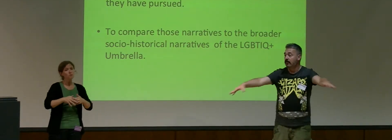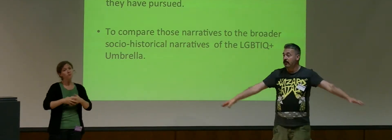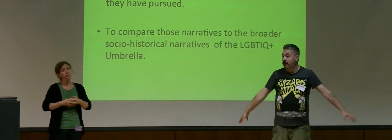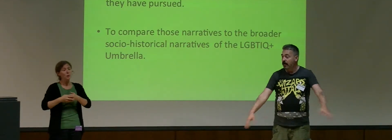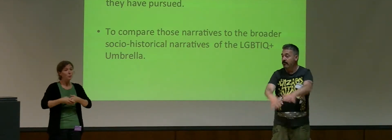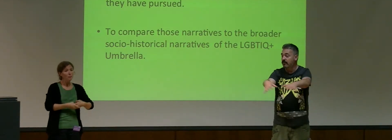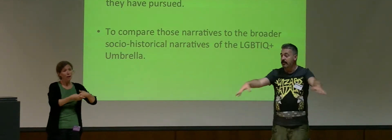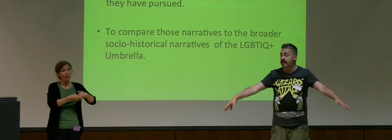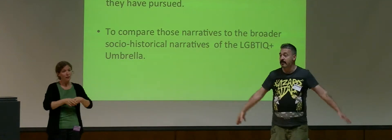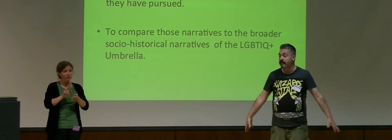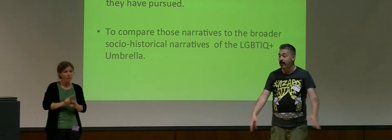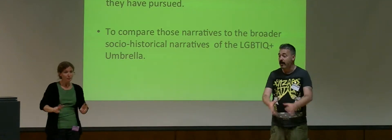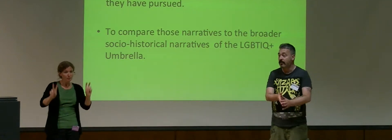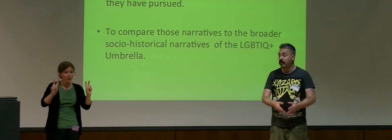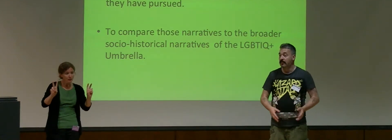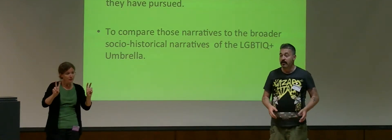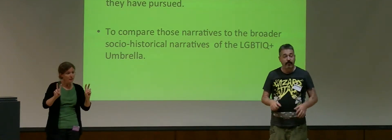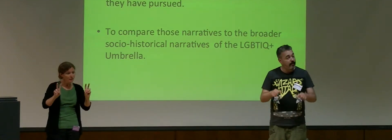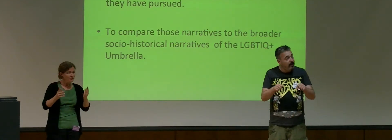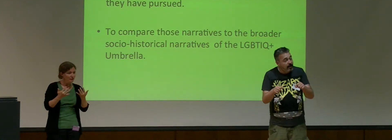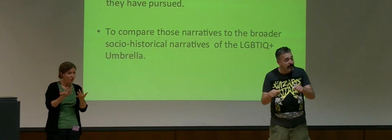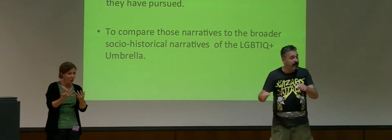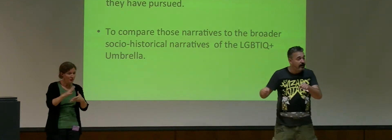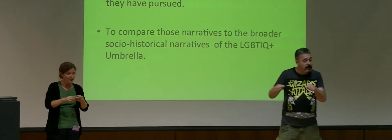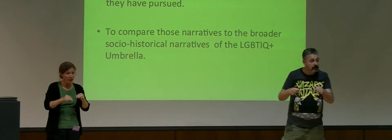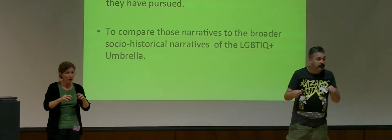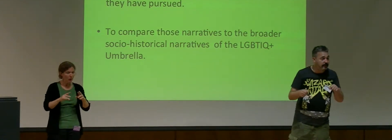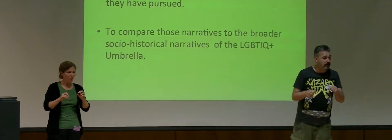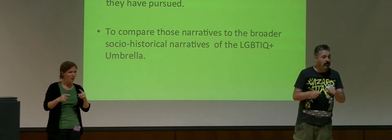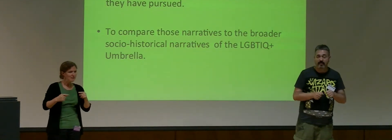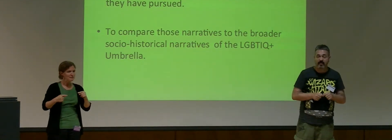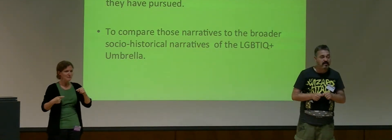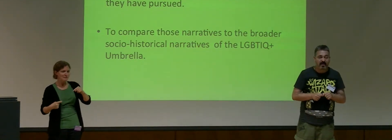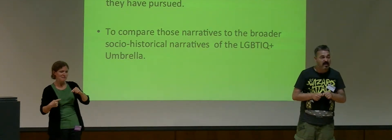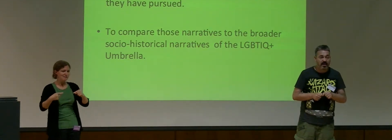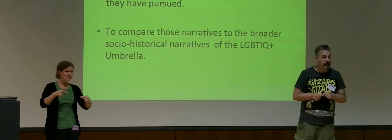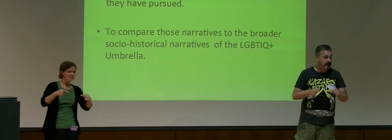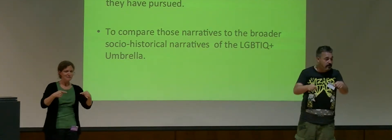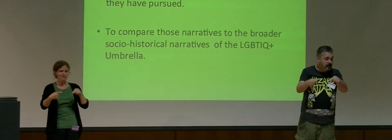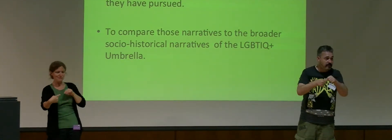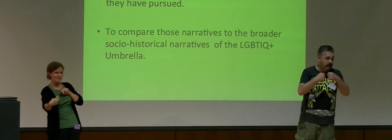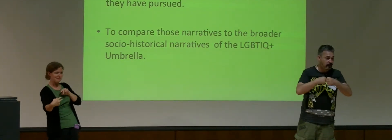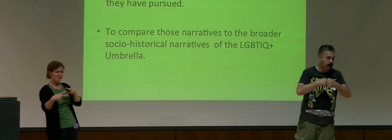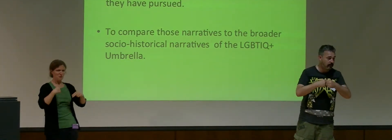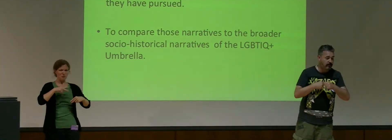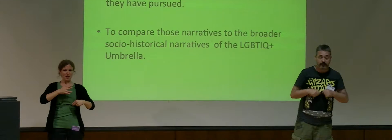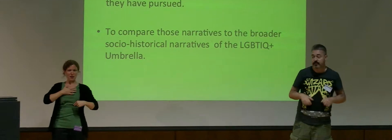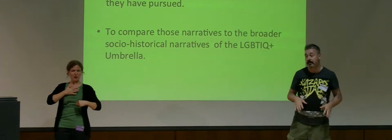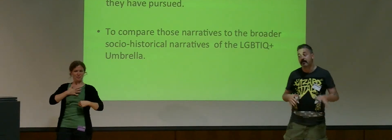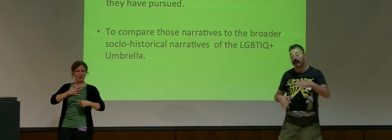at the story-telling fire? Or are we all kind of like in these different kind of different “Nah, nah, nah.